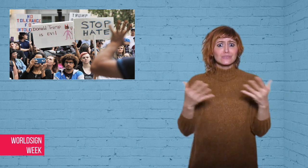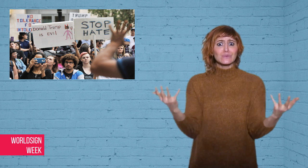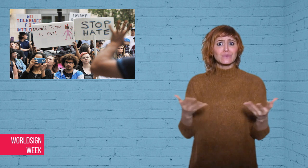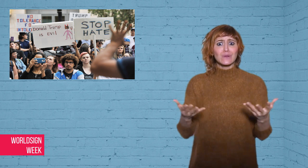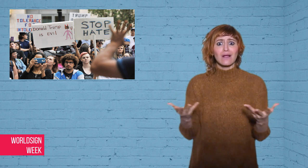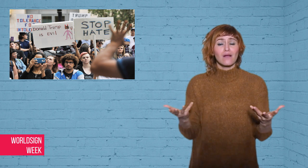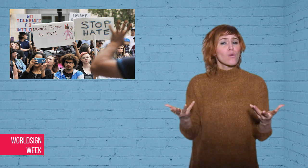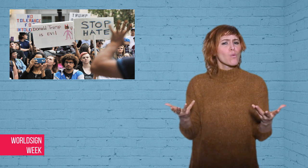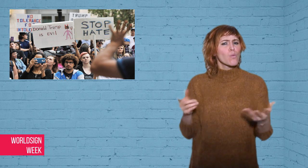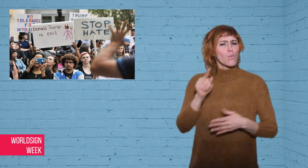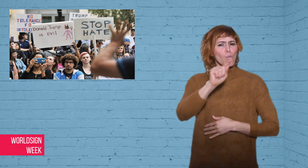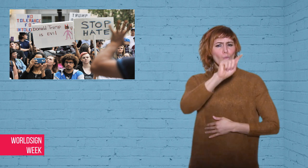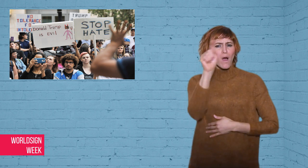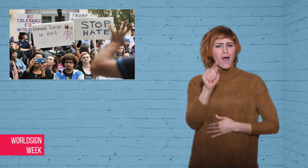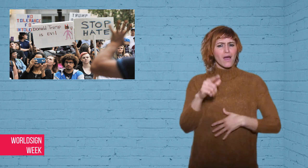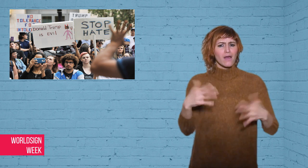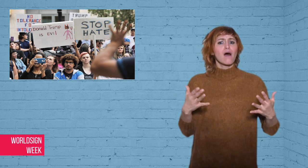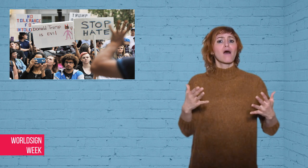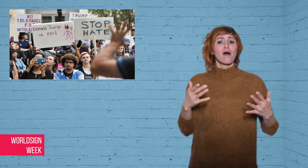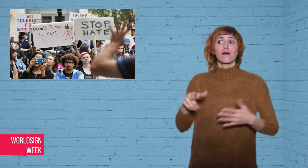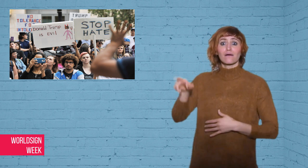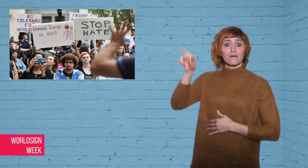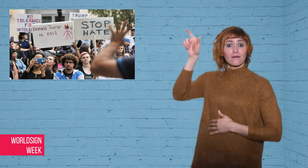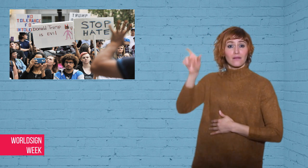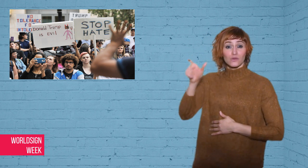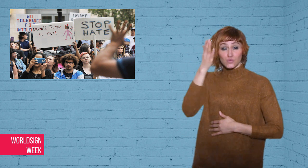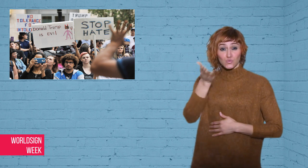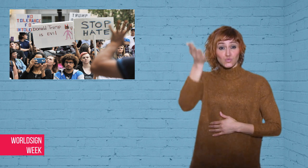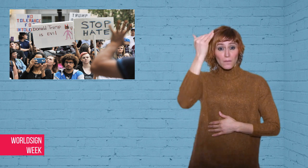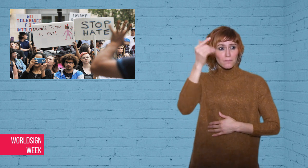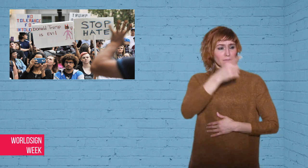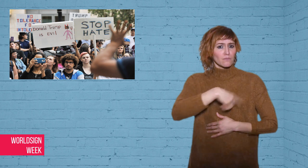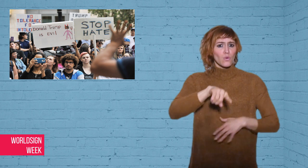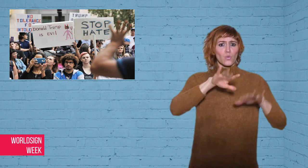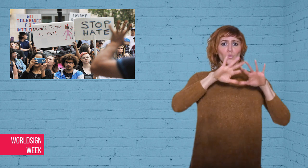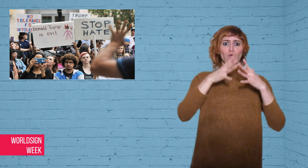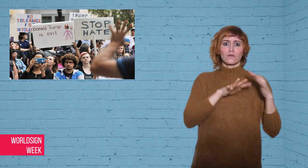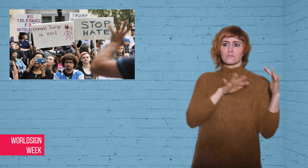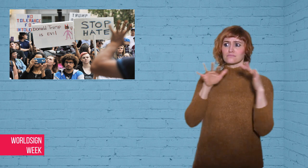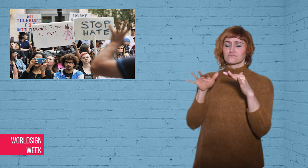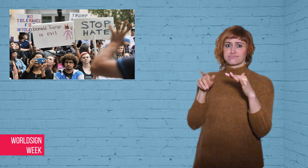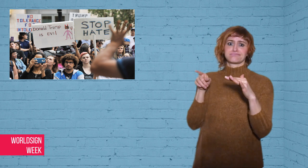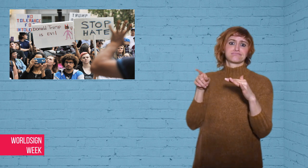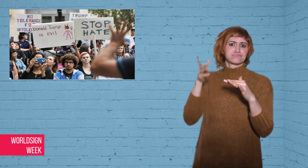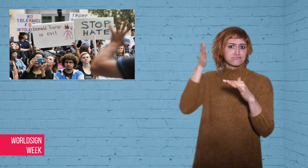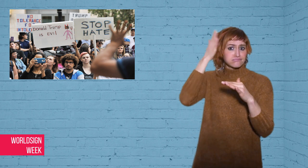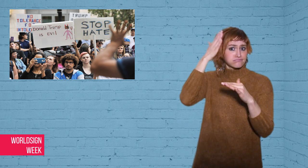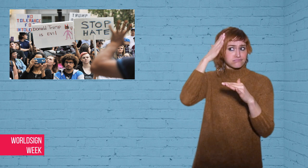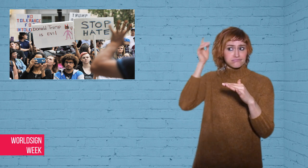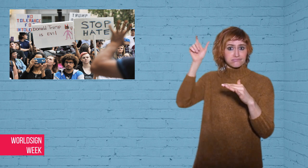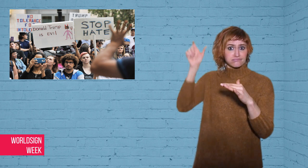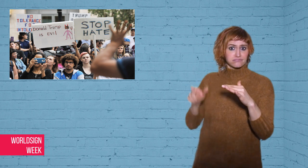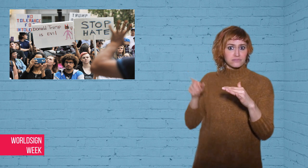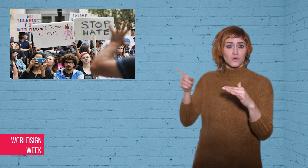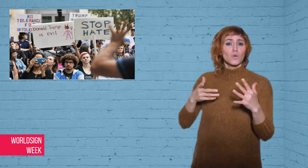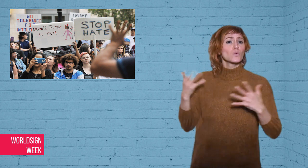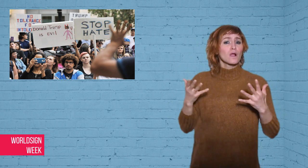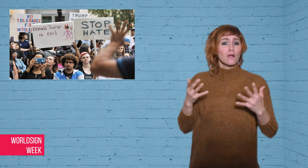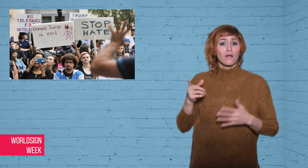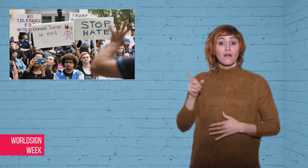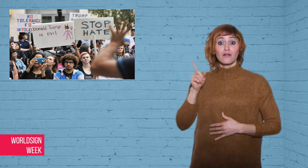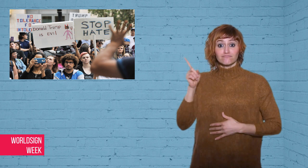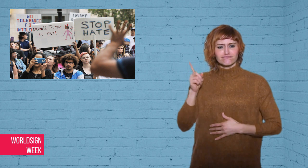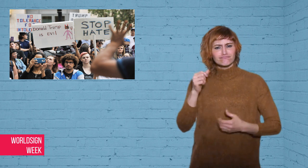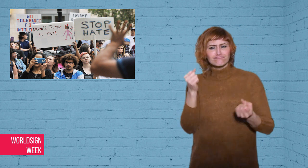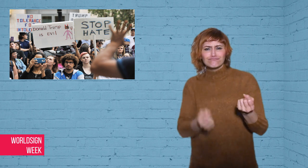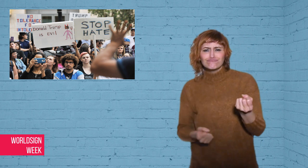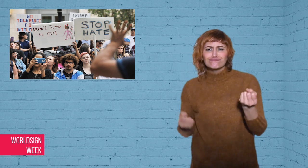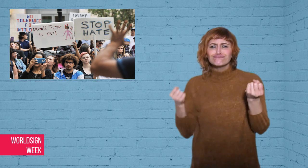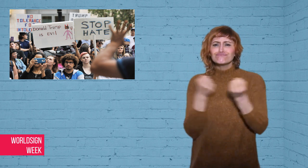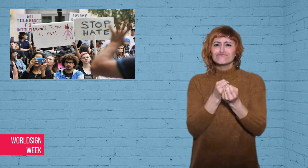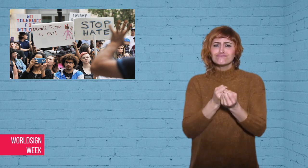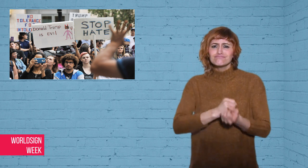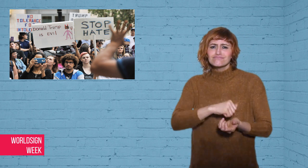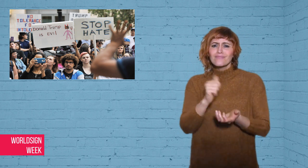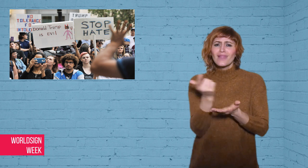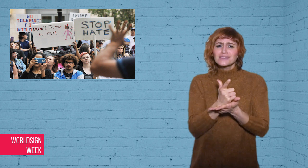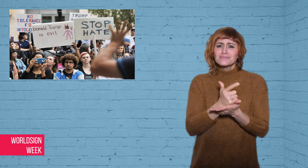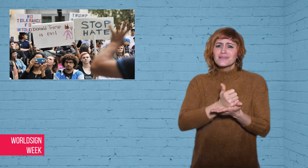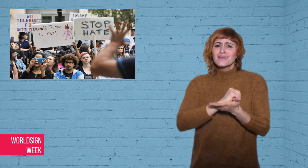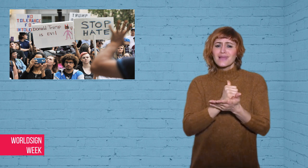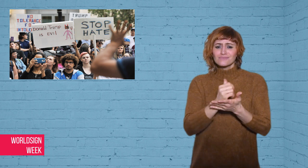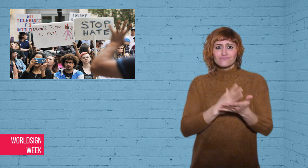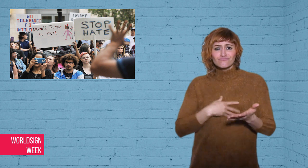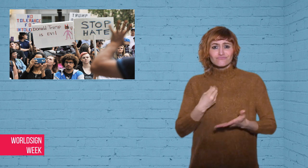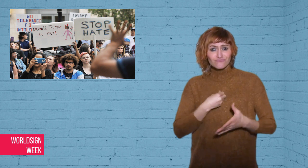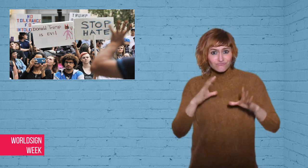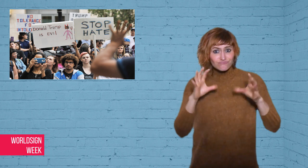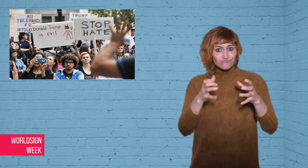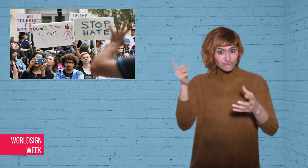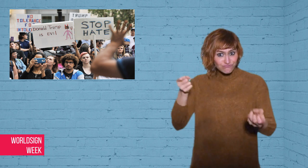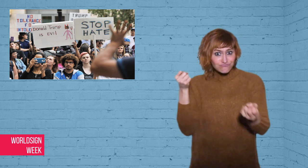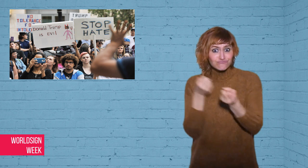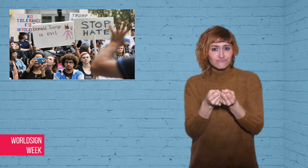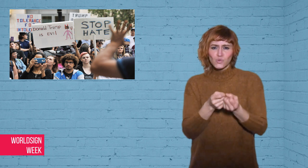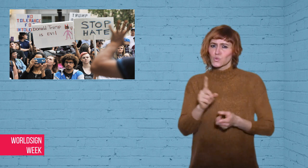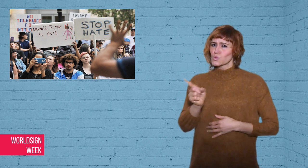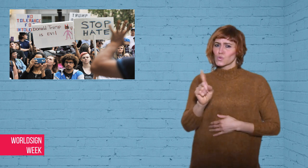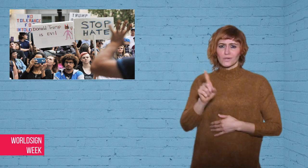the next four years because Trump is